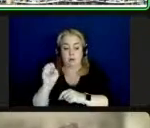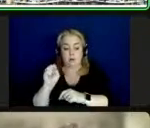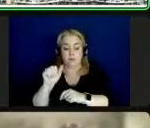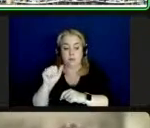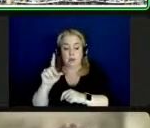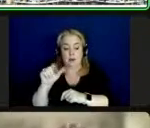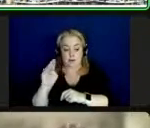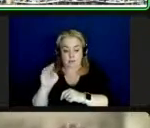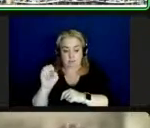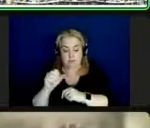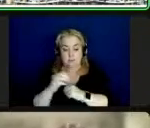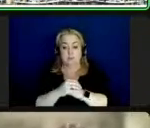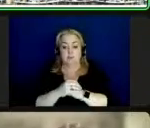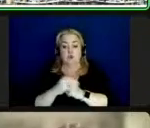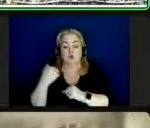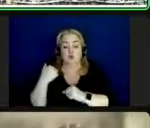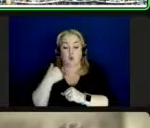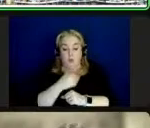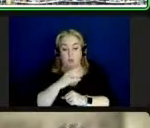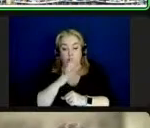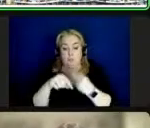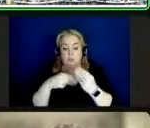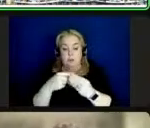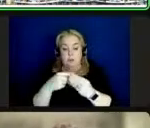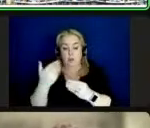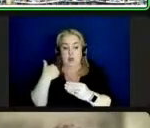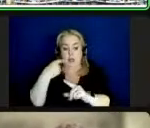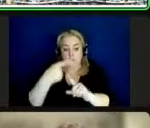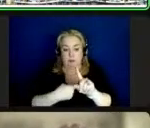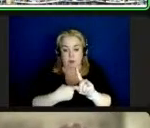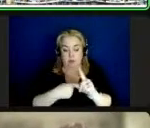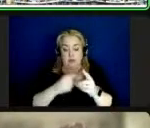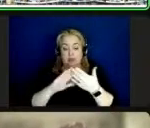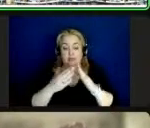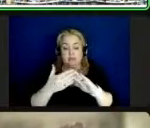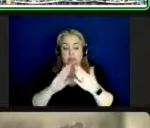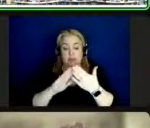MYSPACE AND JOSH AND SAM AND